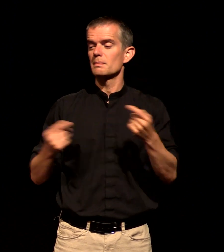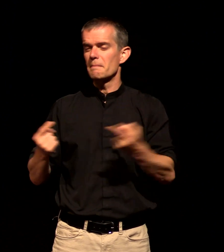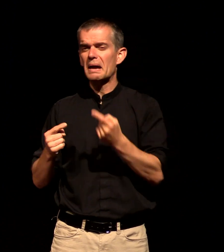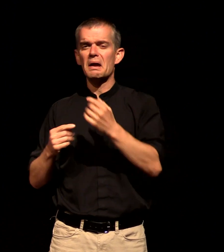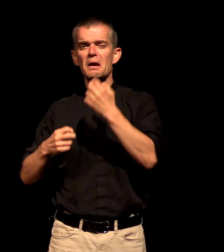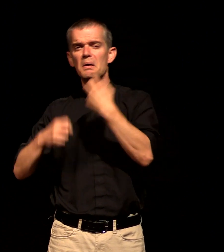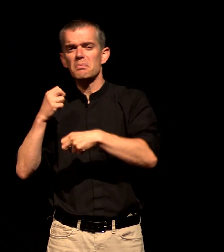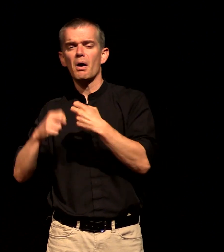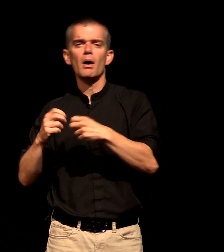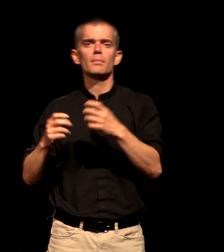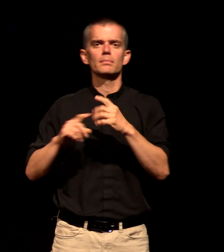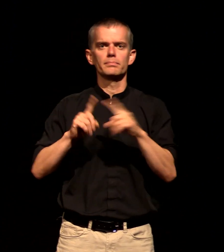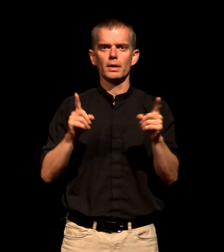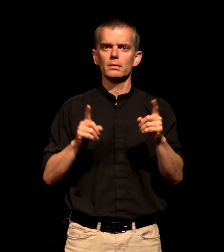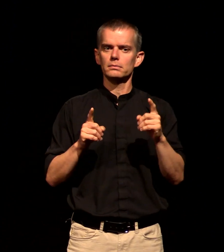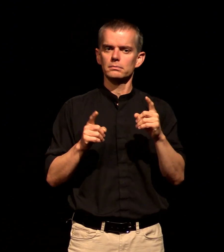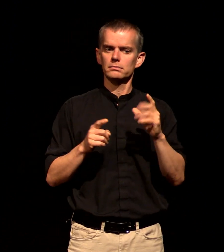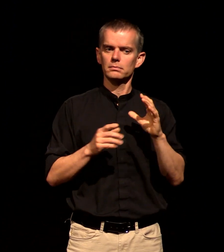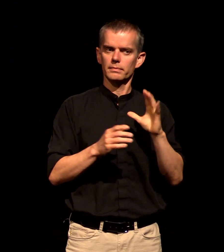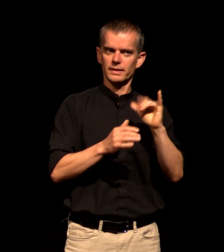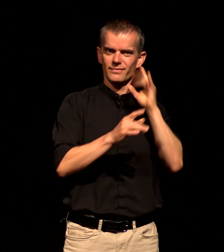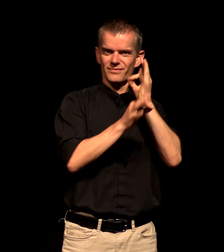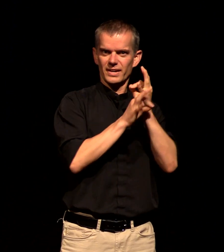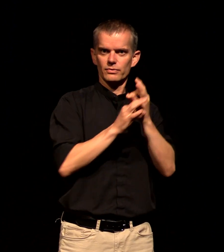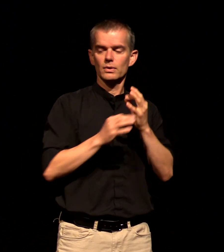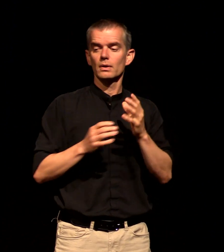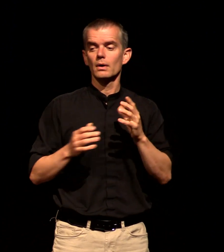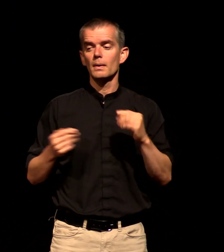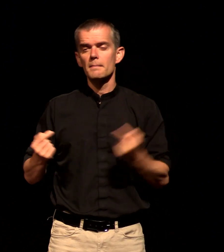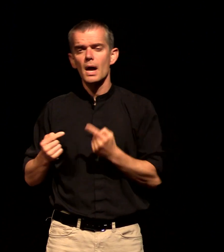Christian, in that it is a place to go with our pain. It's the